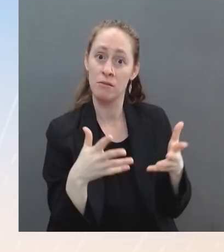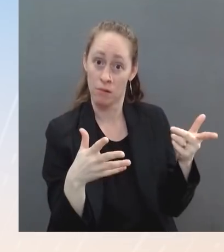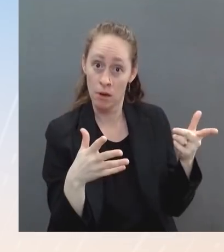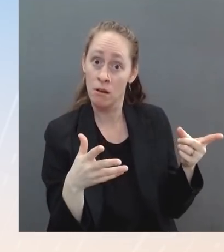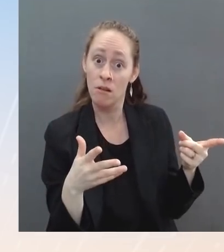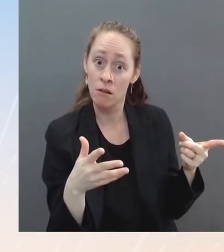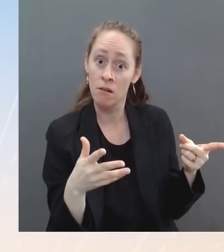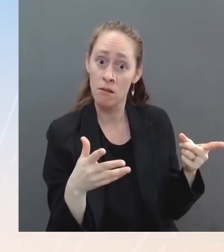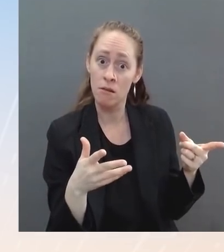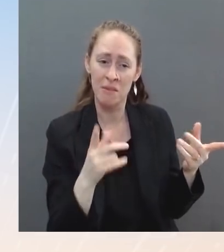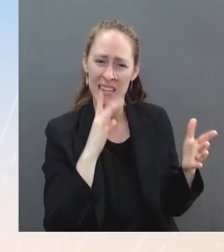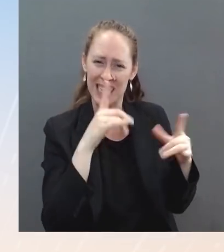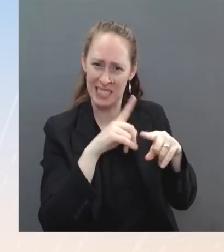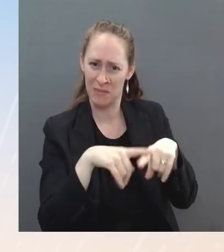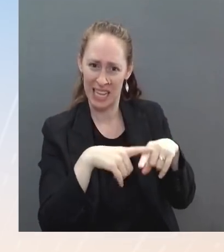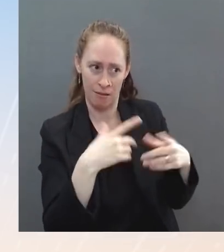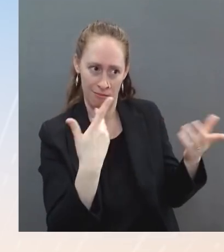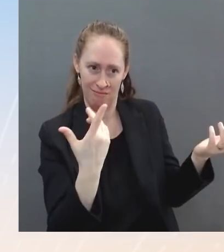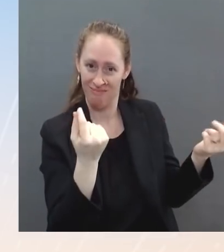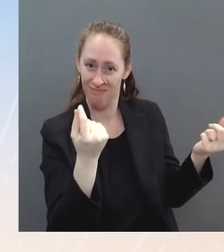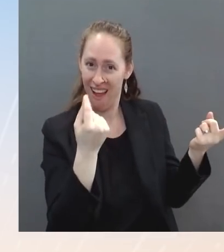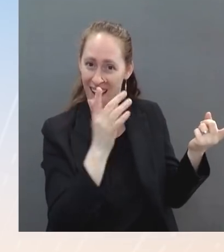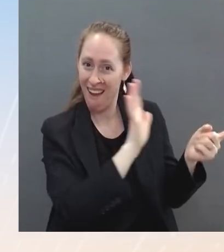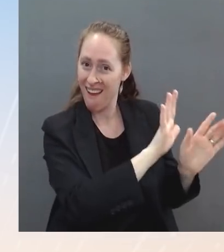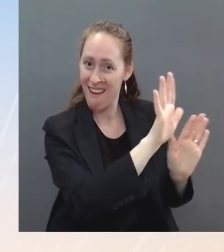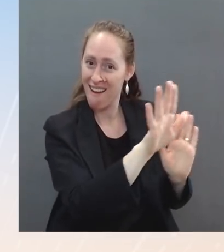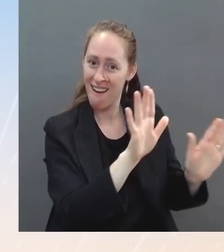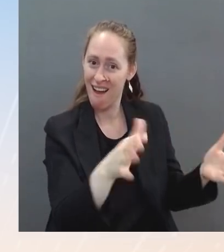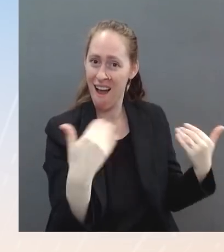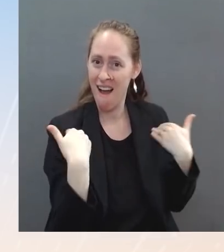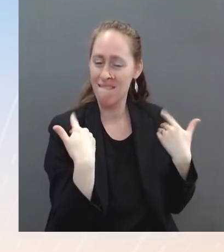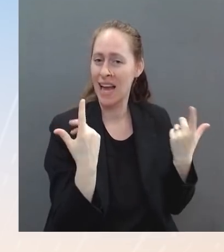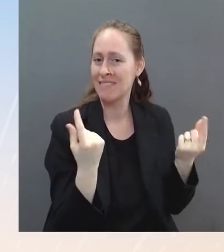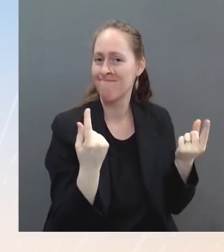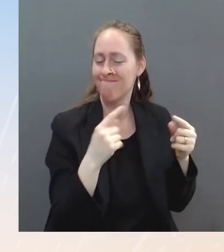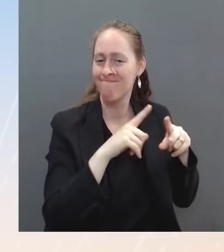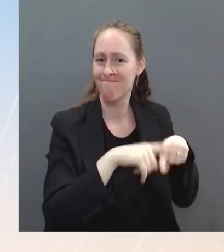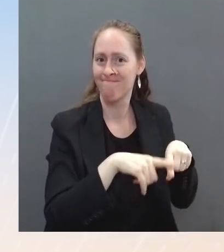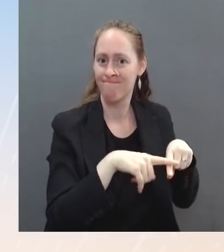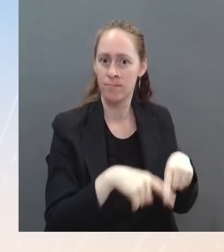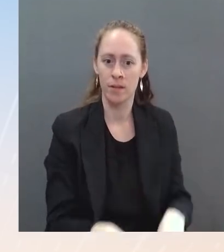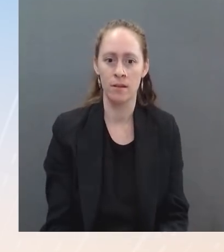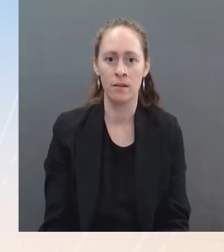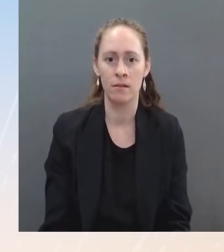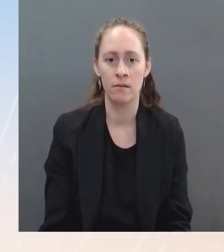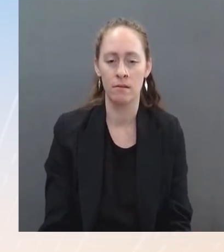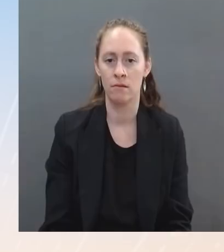We have seen to date a quite extraordinary willingness to participate -- including IEA and non-IEA members --